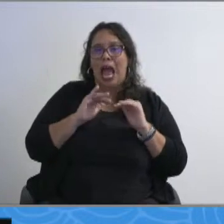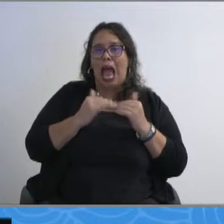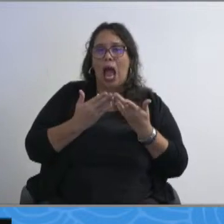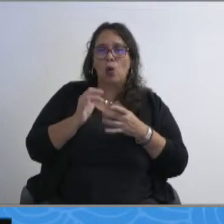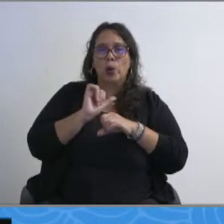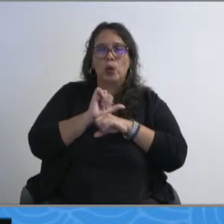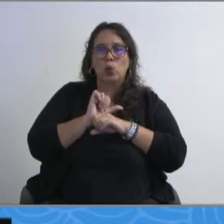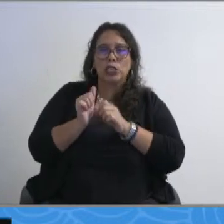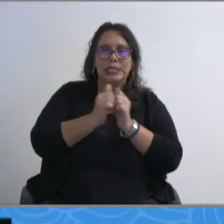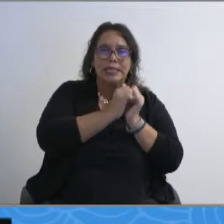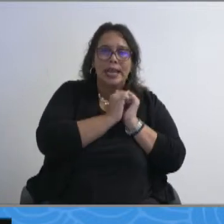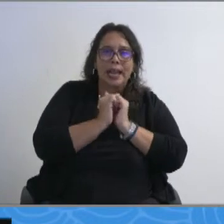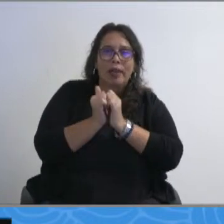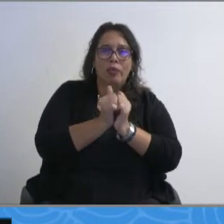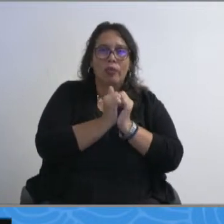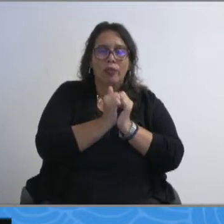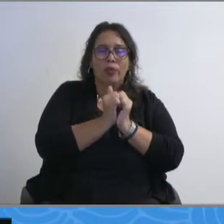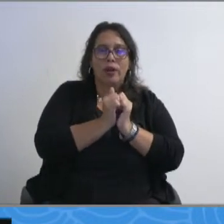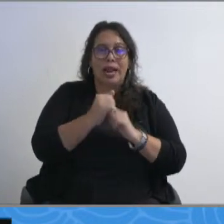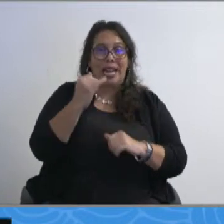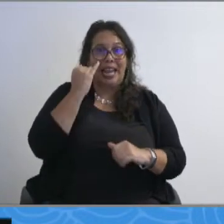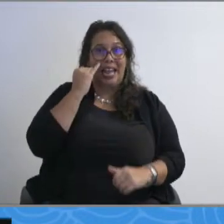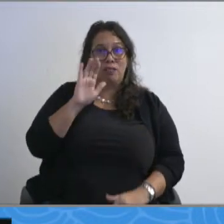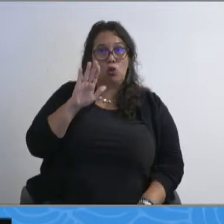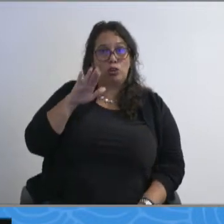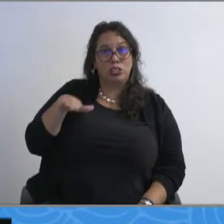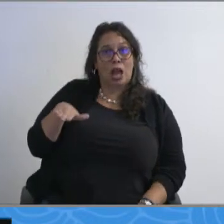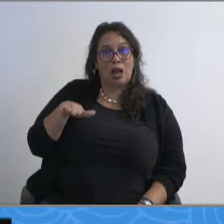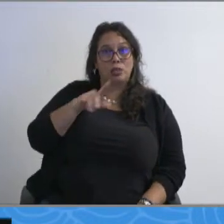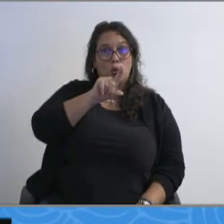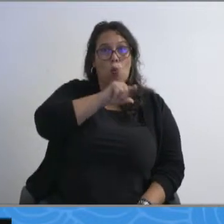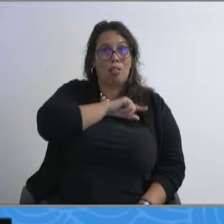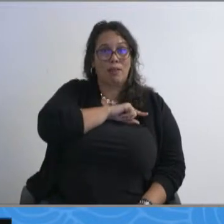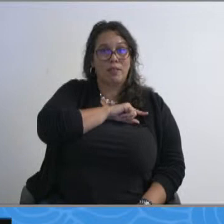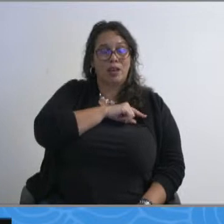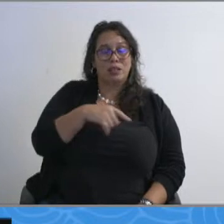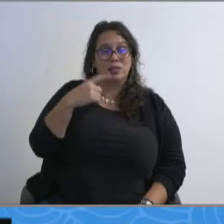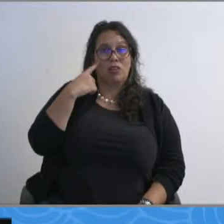So, if your child qualifies for one of the interventions,